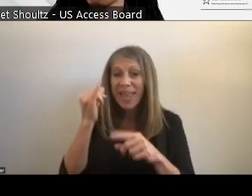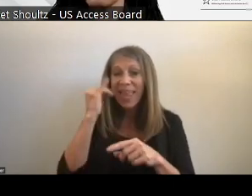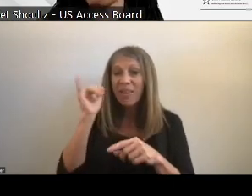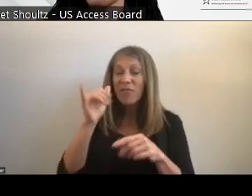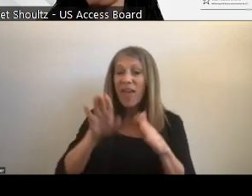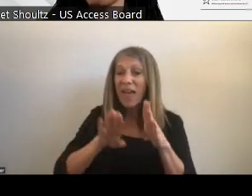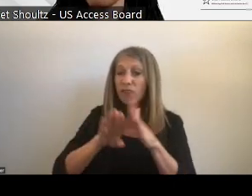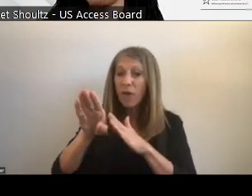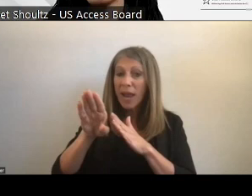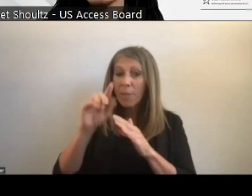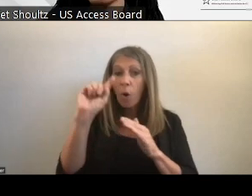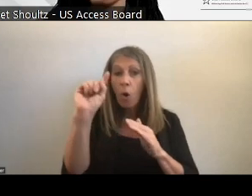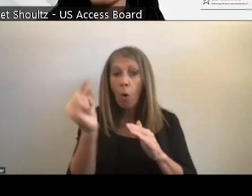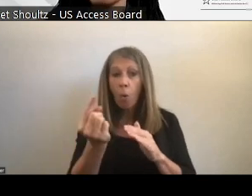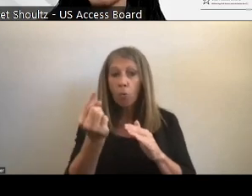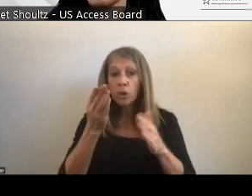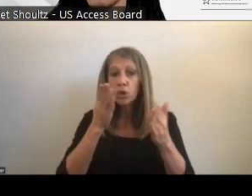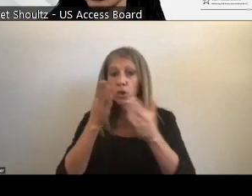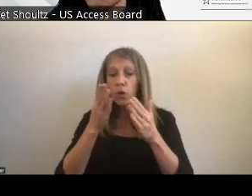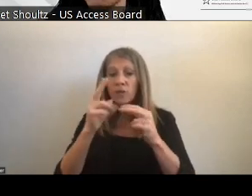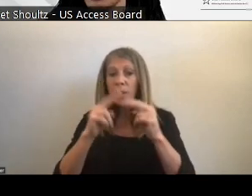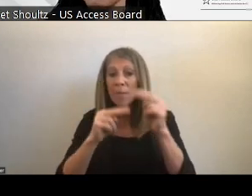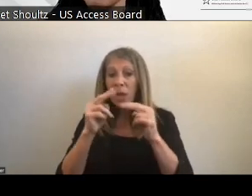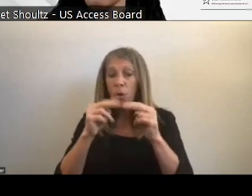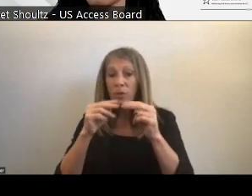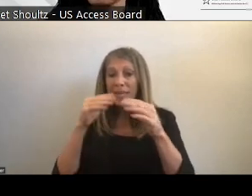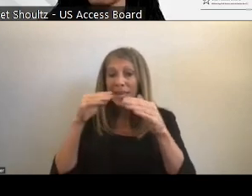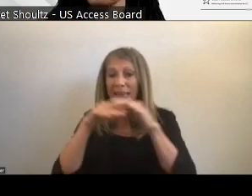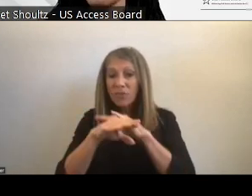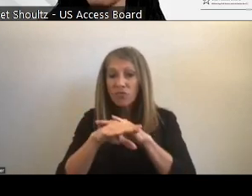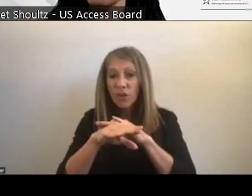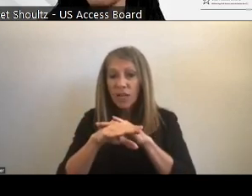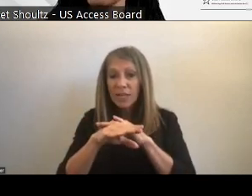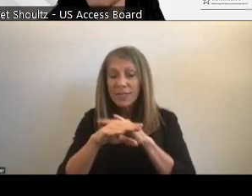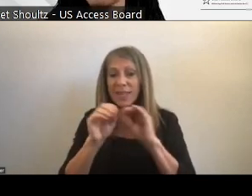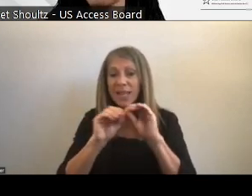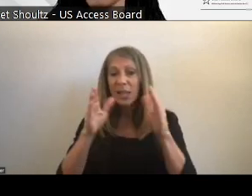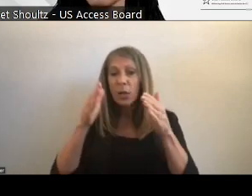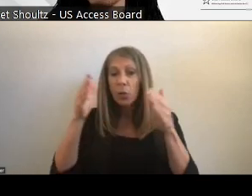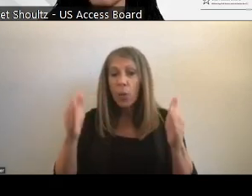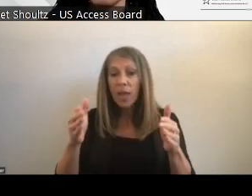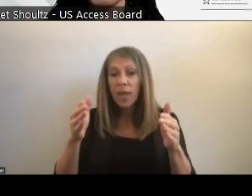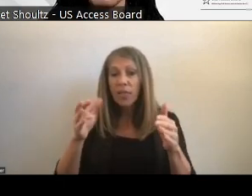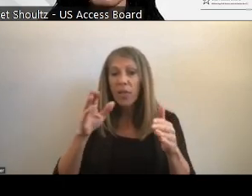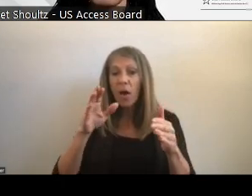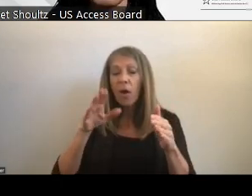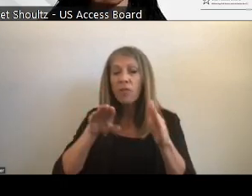that ramp only serves a building entrance, the clear width of the ramp run can be 36 inches